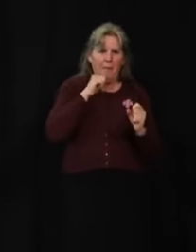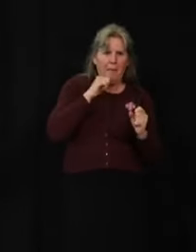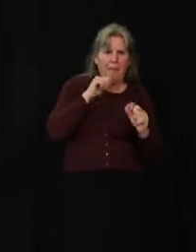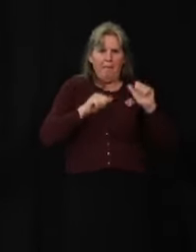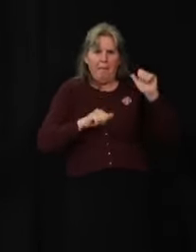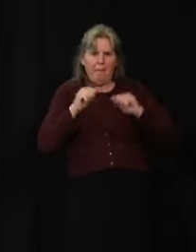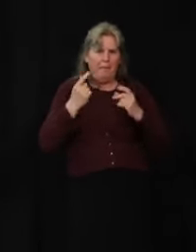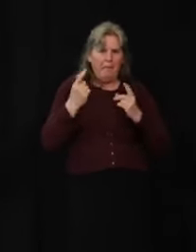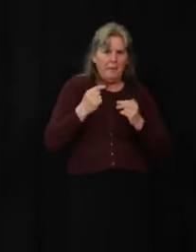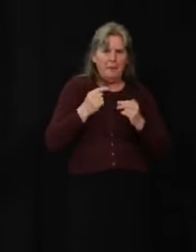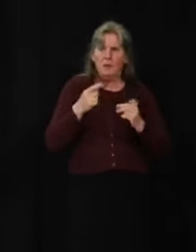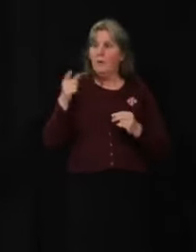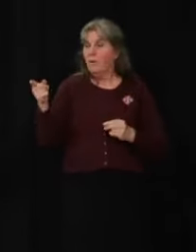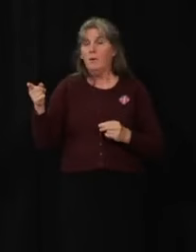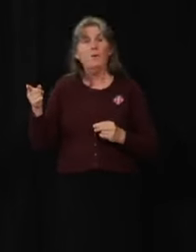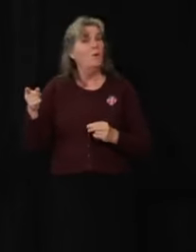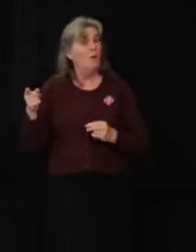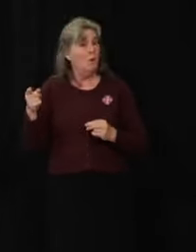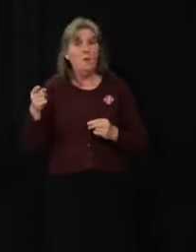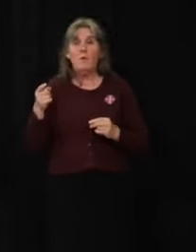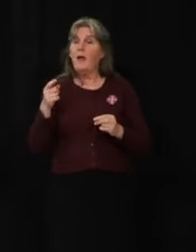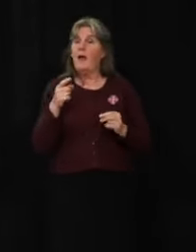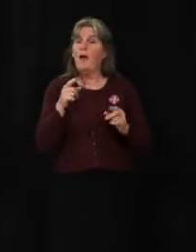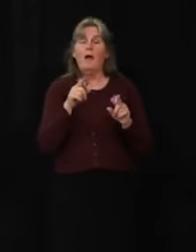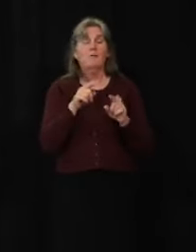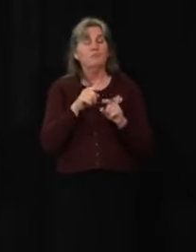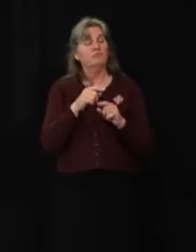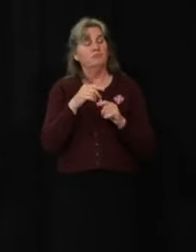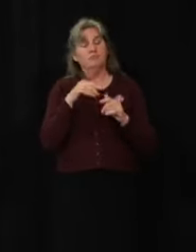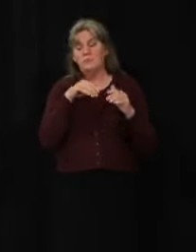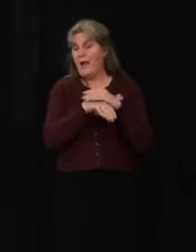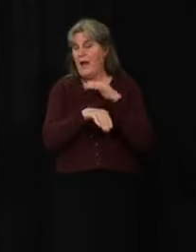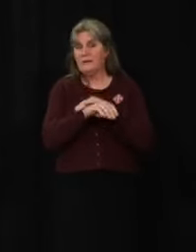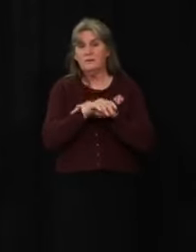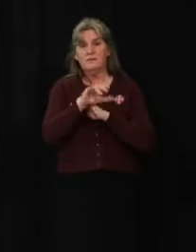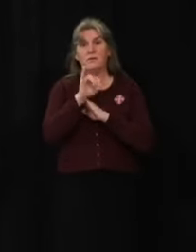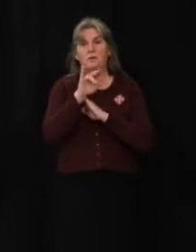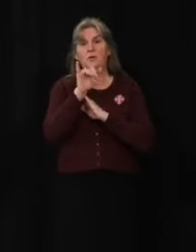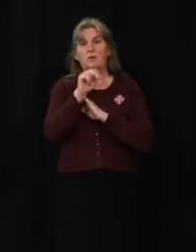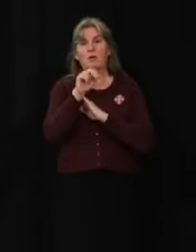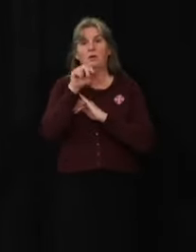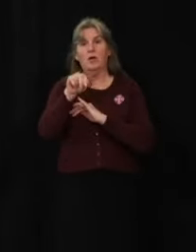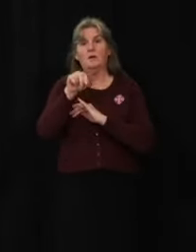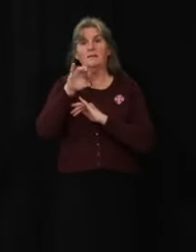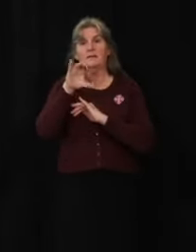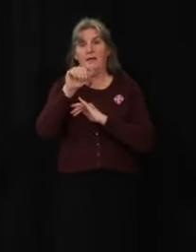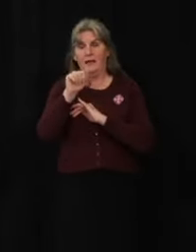and COVID at the same time. May be looking at hospital capacity being stretched for